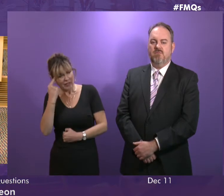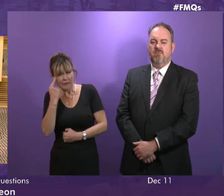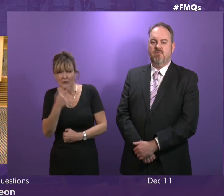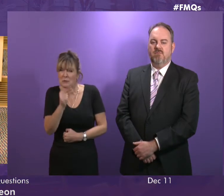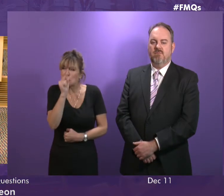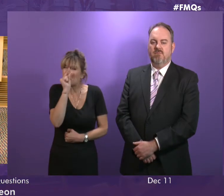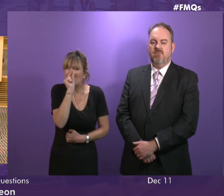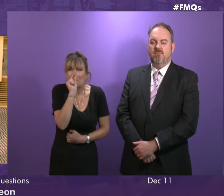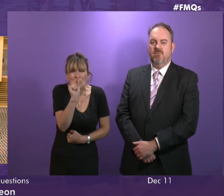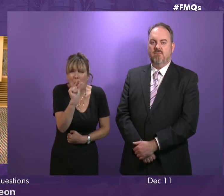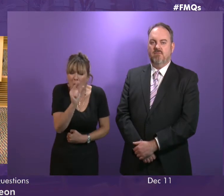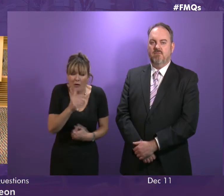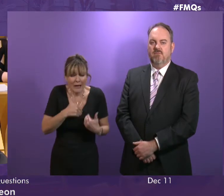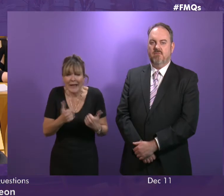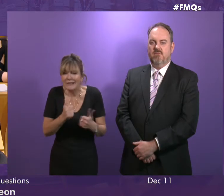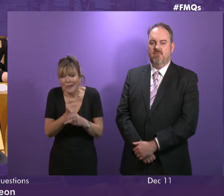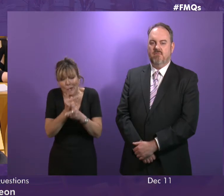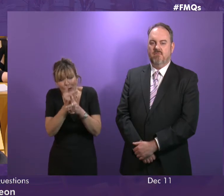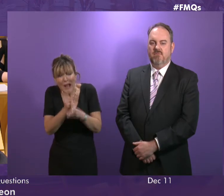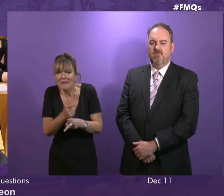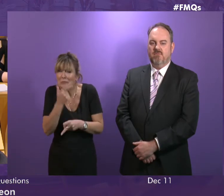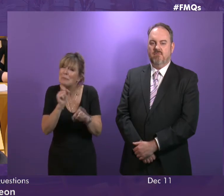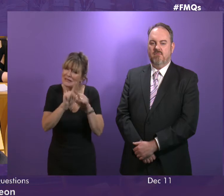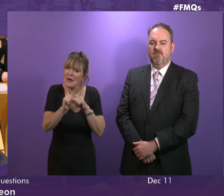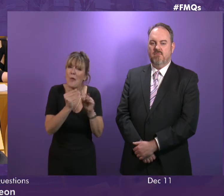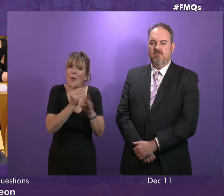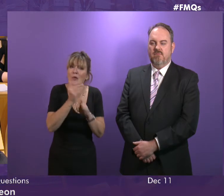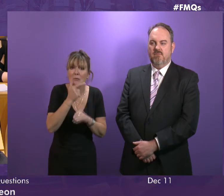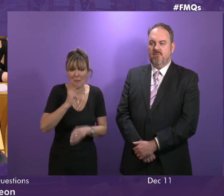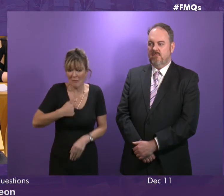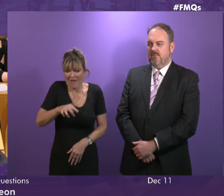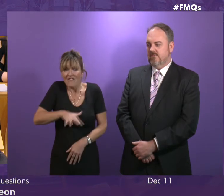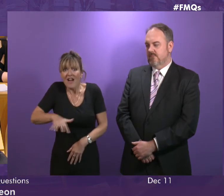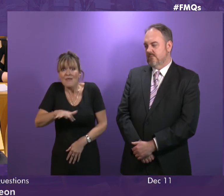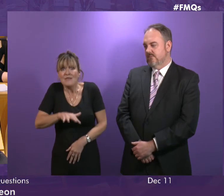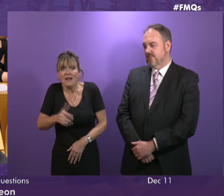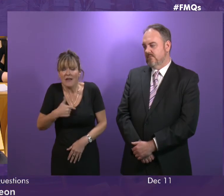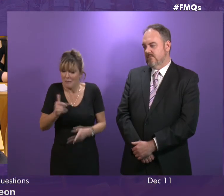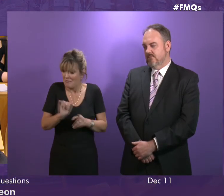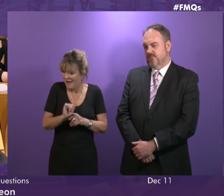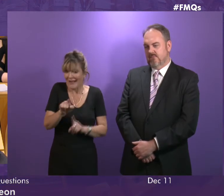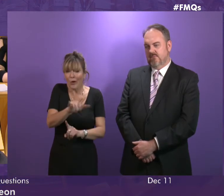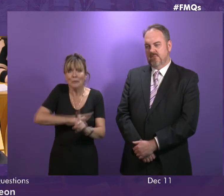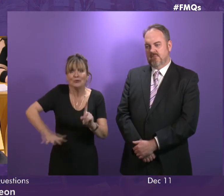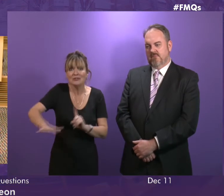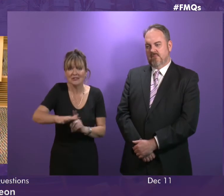acts of kindness and caring for others, particularly older people, in our own families and communities.